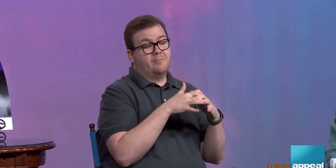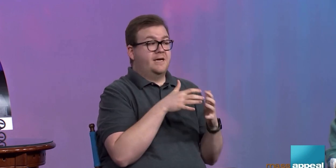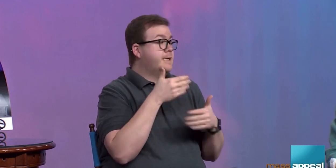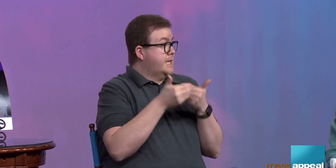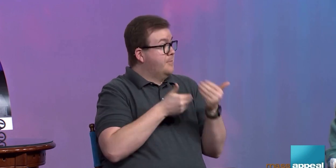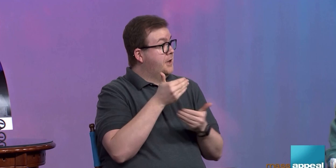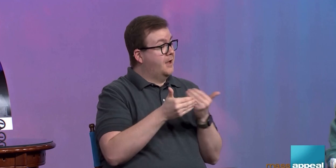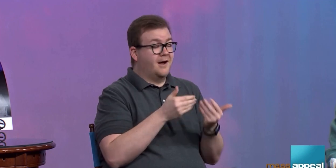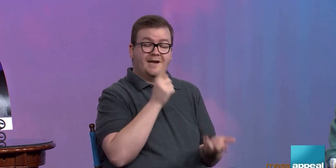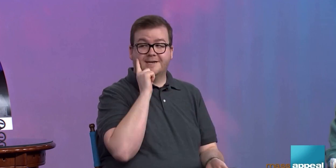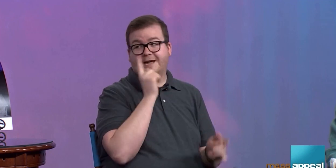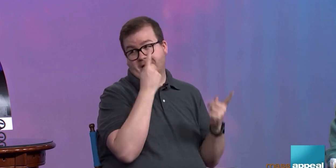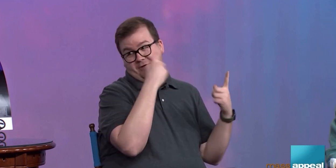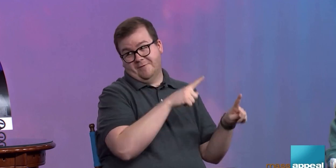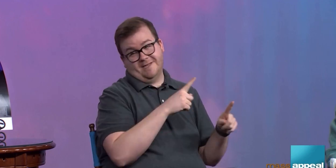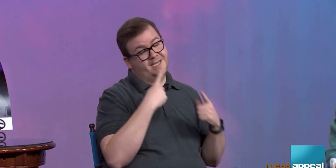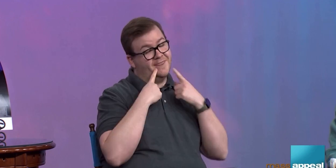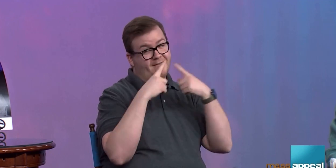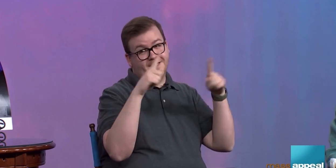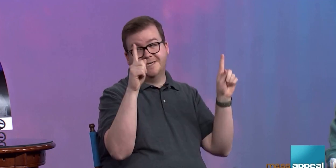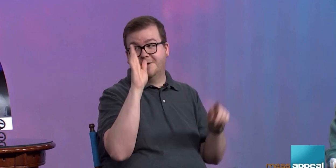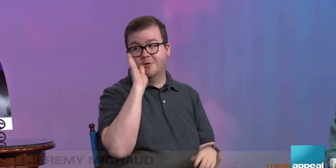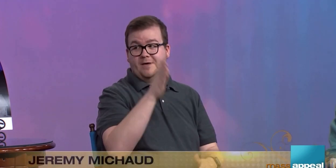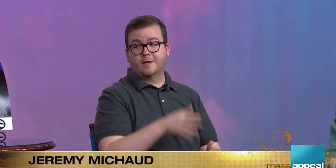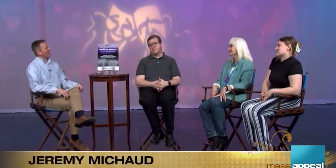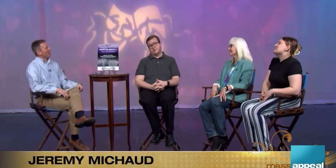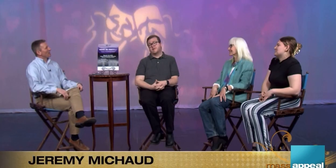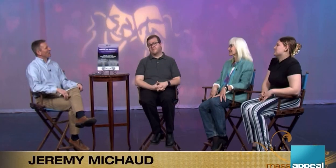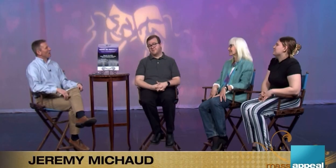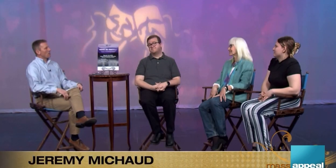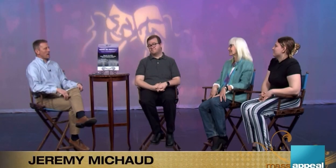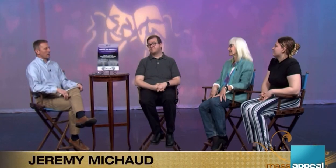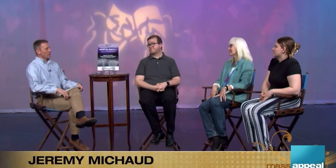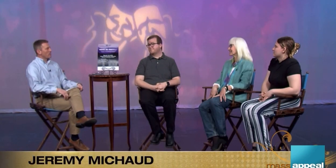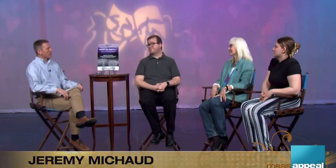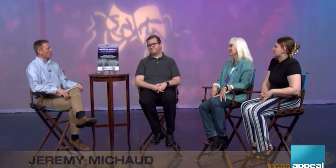but it's coming along and I agree with Niki I think it will be so successful. Oh I agree with you